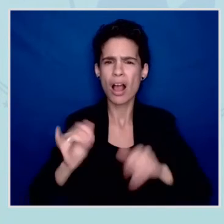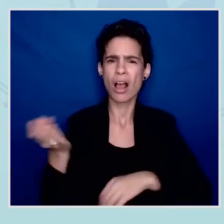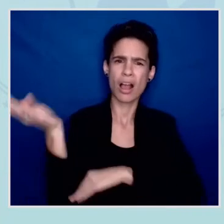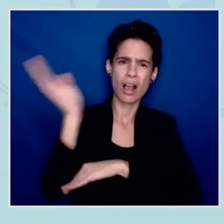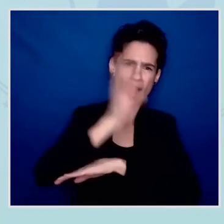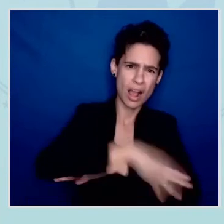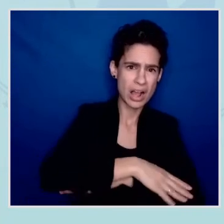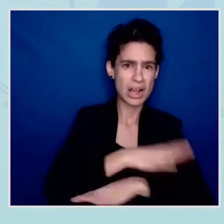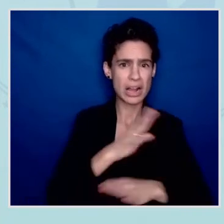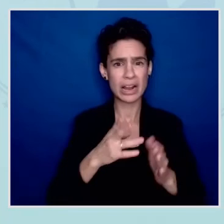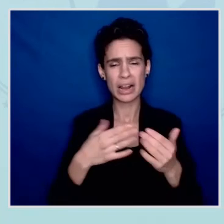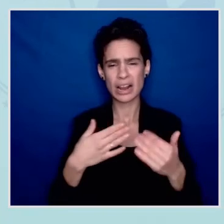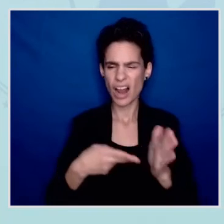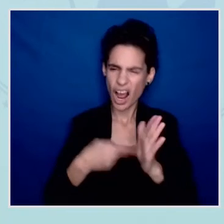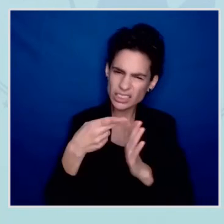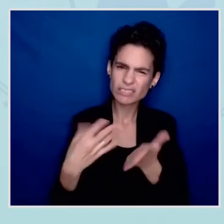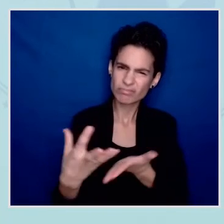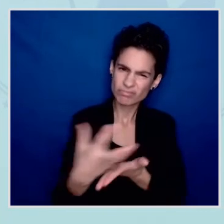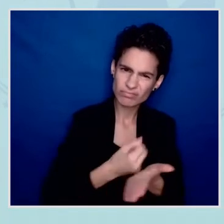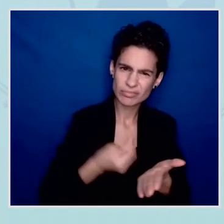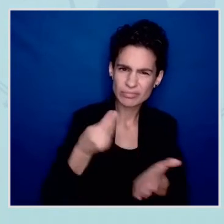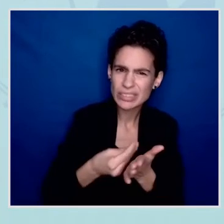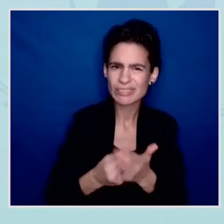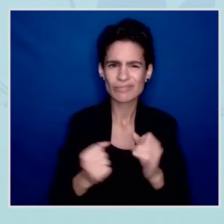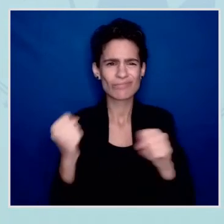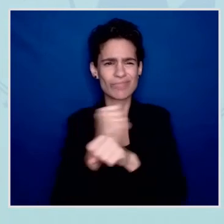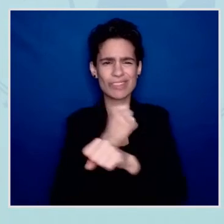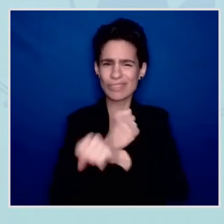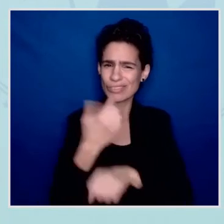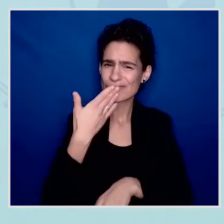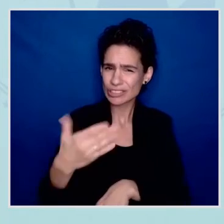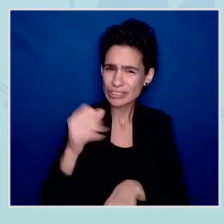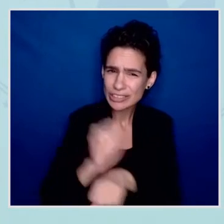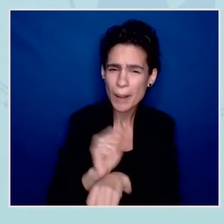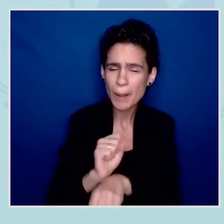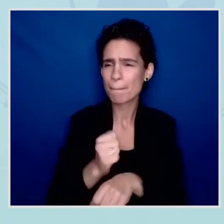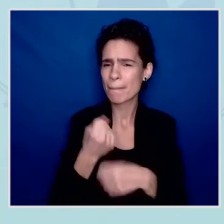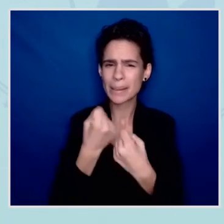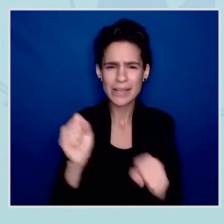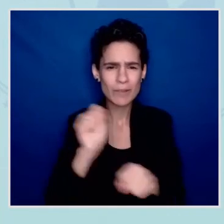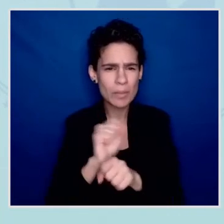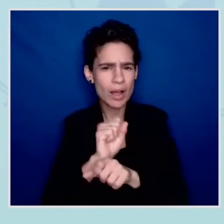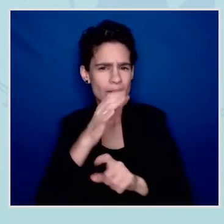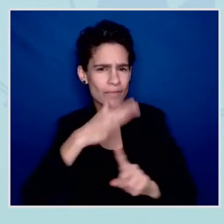I FOLLOWED MY FATHER INTO THAT UNION. I LEARNED WHAT IT TOOK